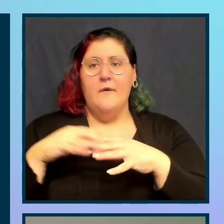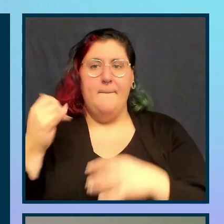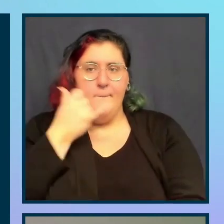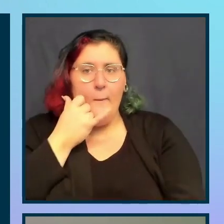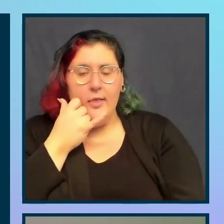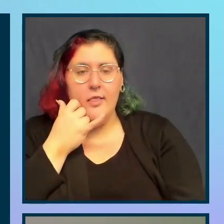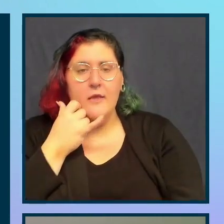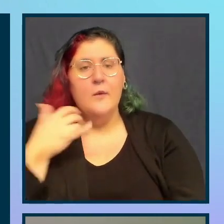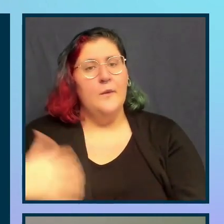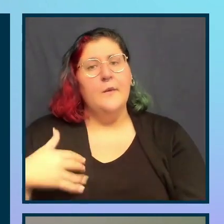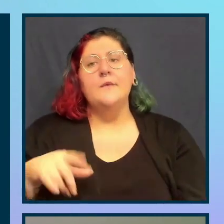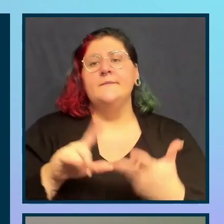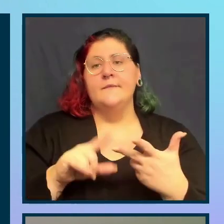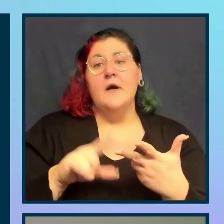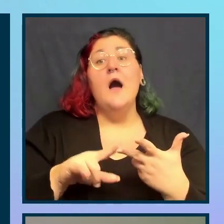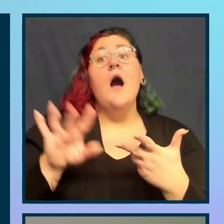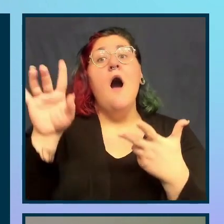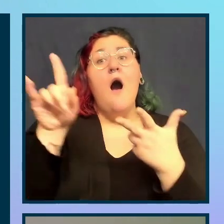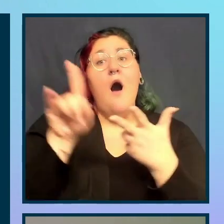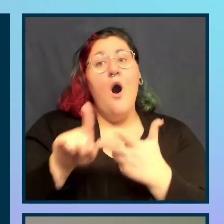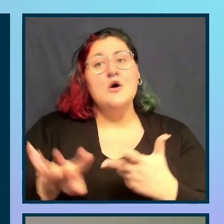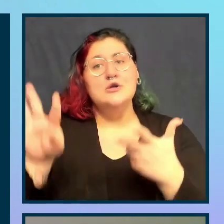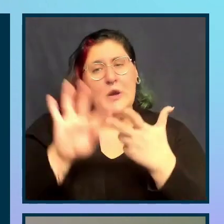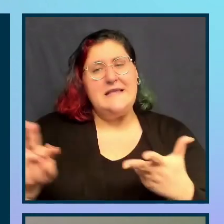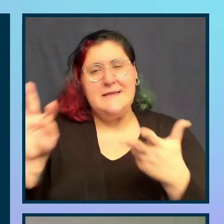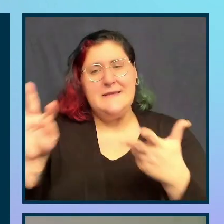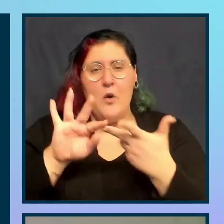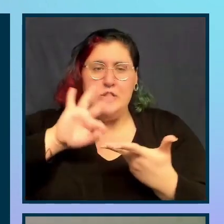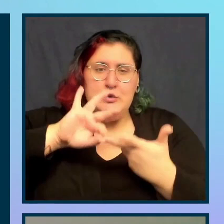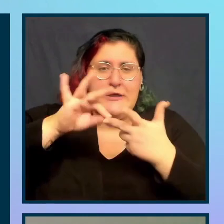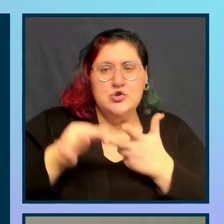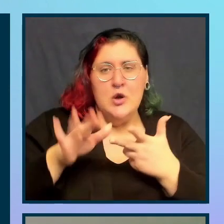interpret context, look at the "why" behind why each different thing was designed.